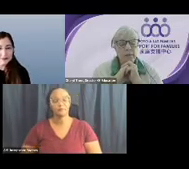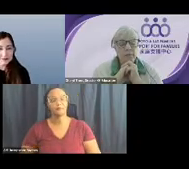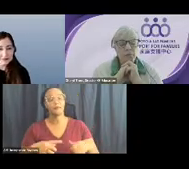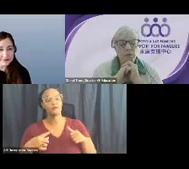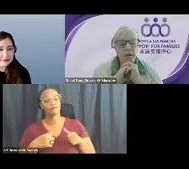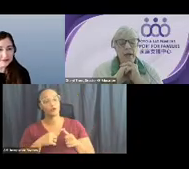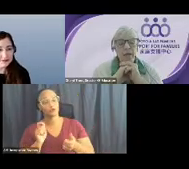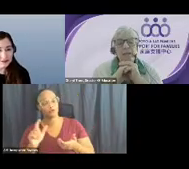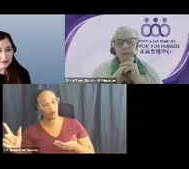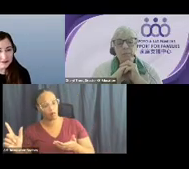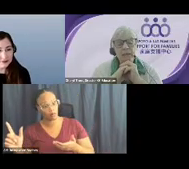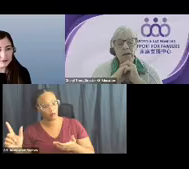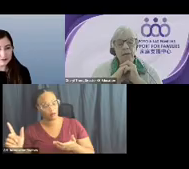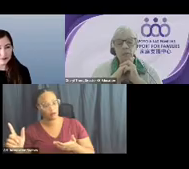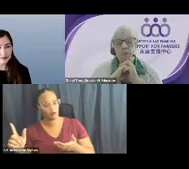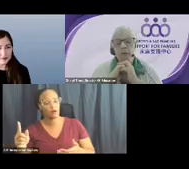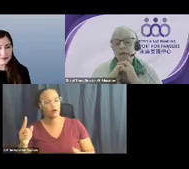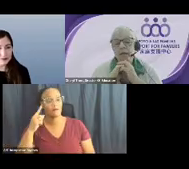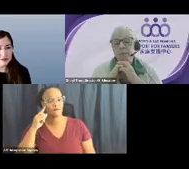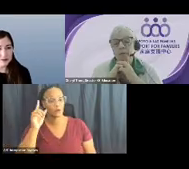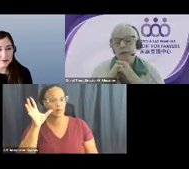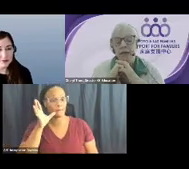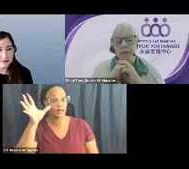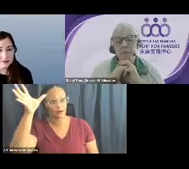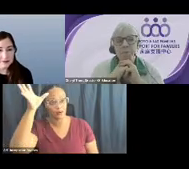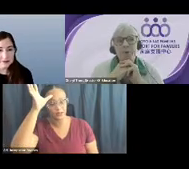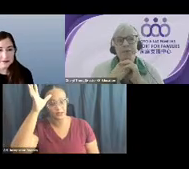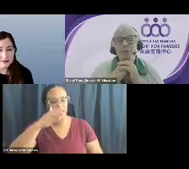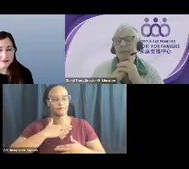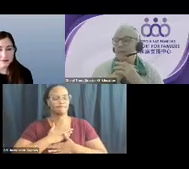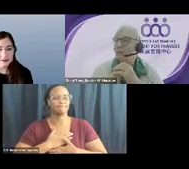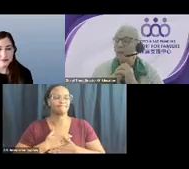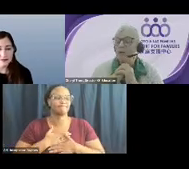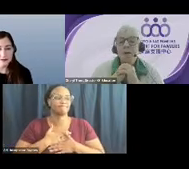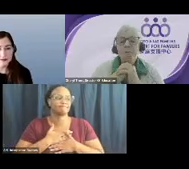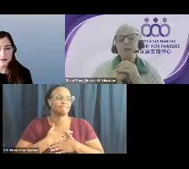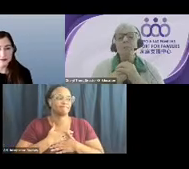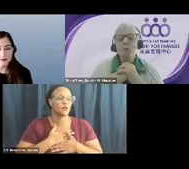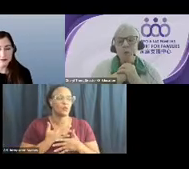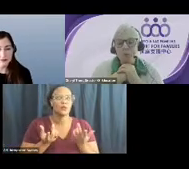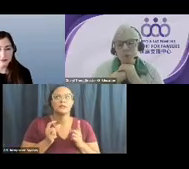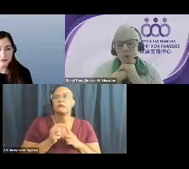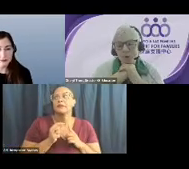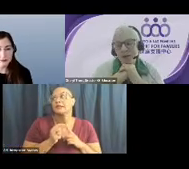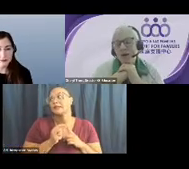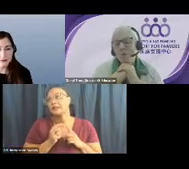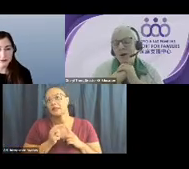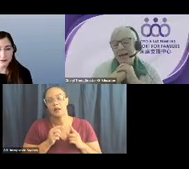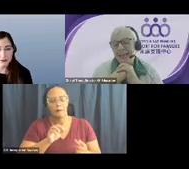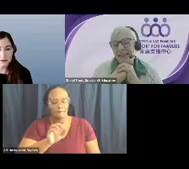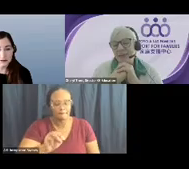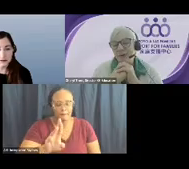uh for parents themselves, I really appreciate the mult what's the word multimodal modal way